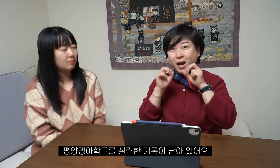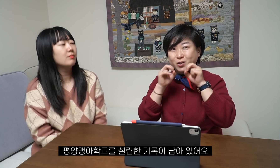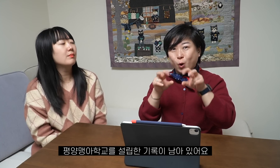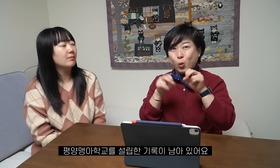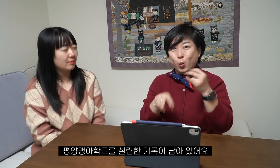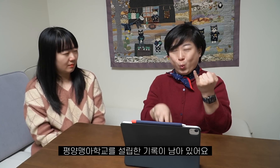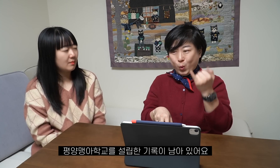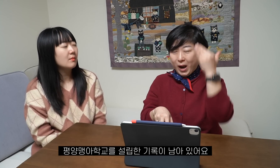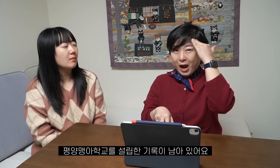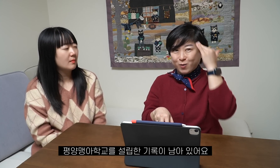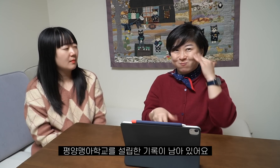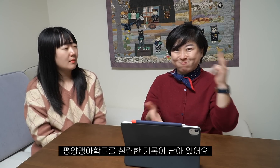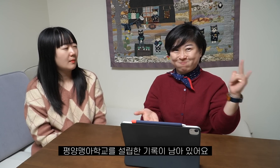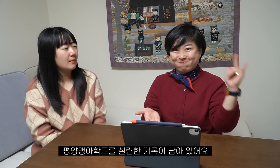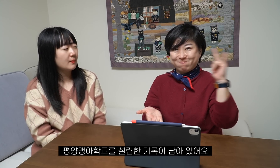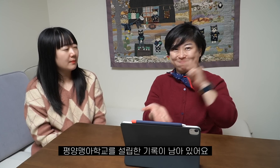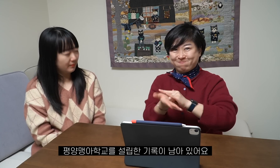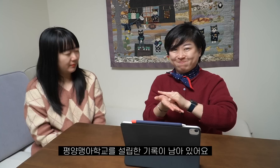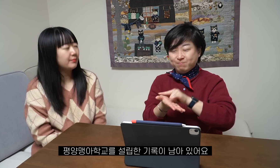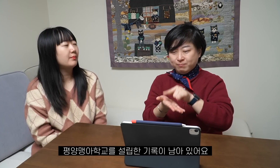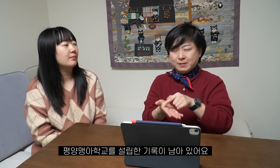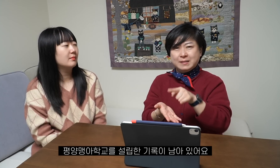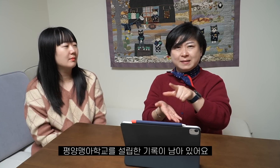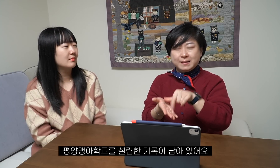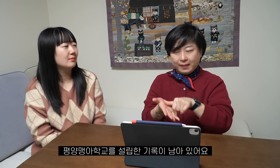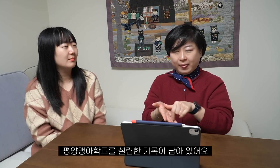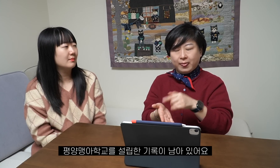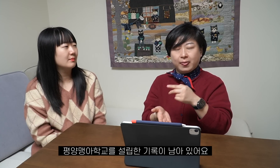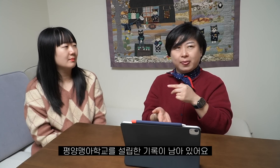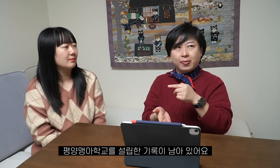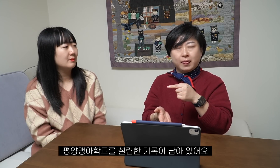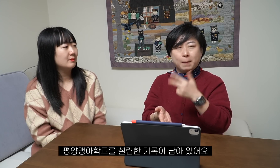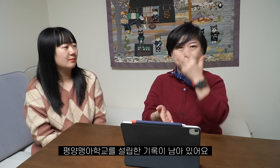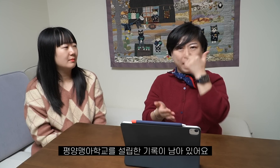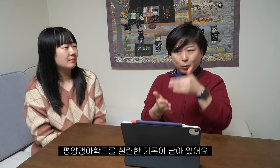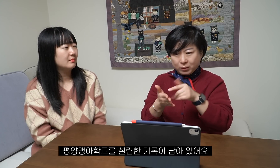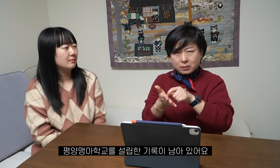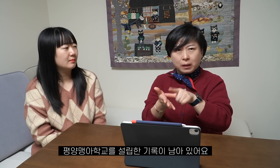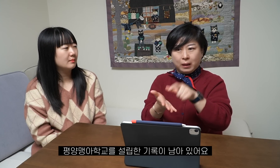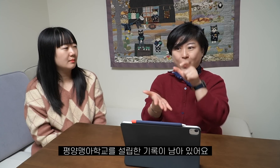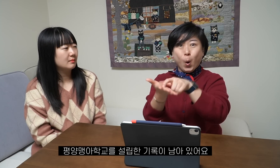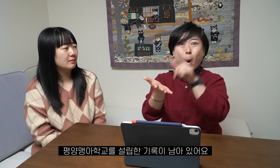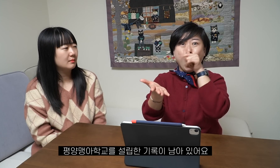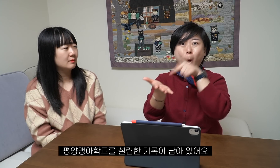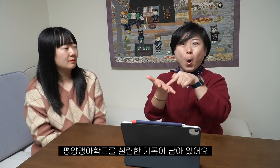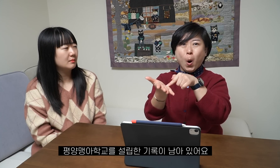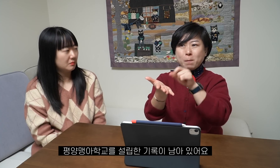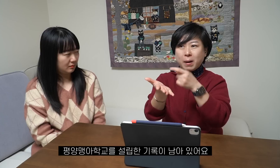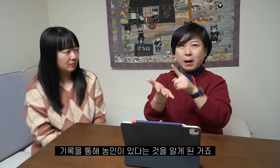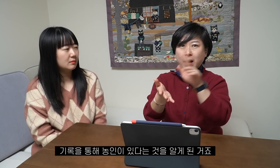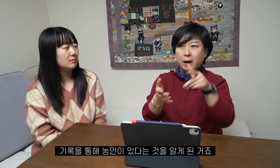and establishing the Pyongyang School for the Blind.